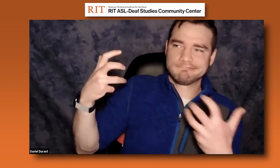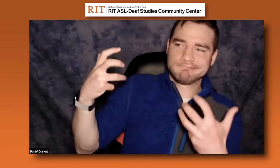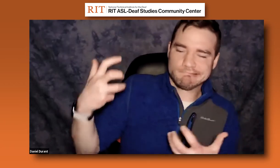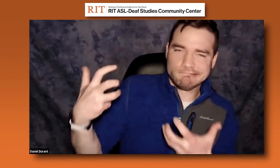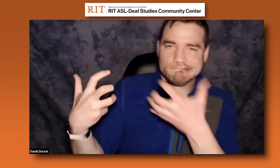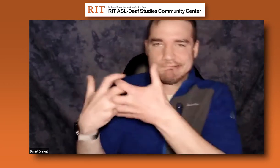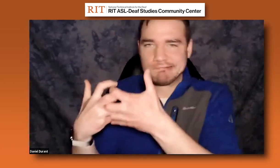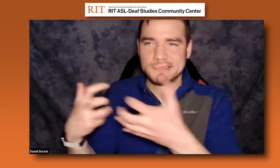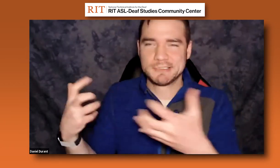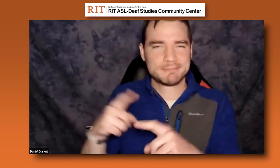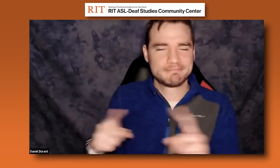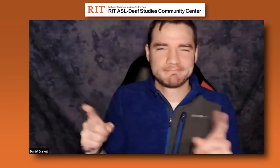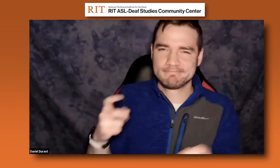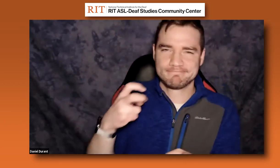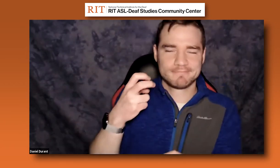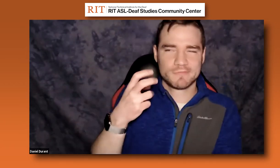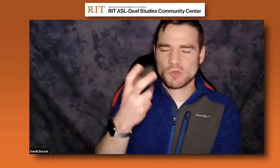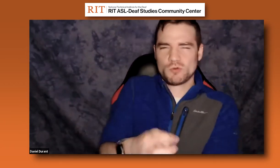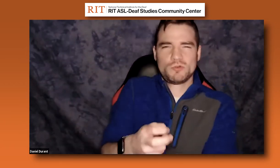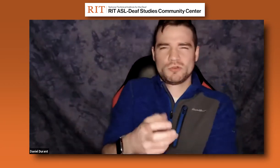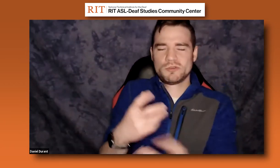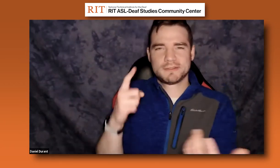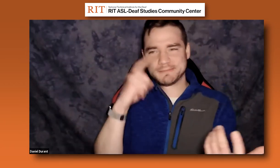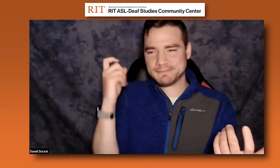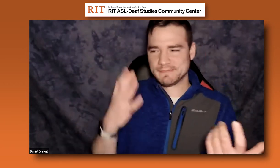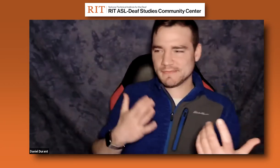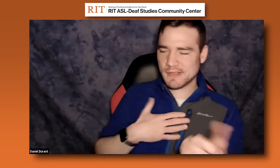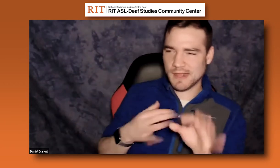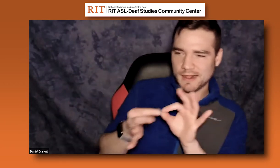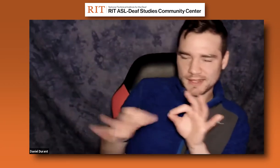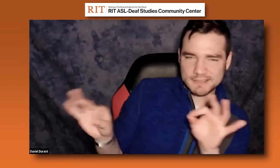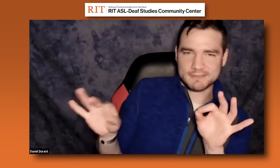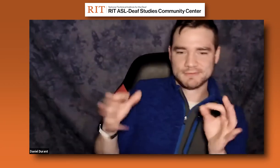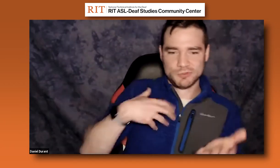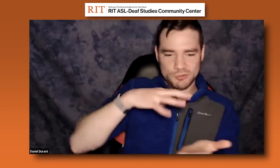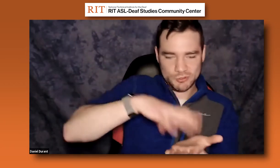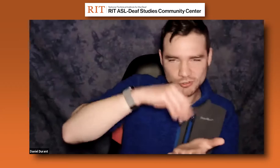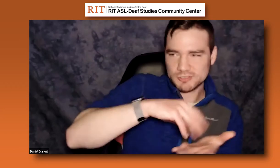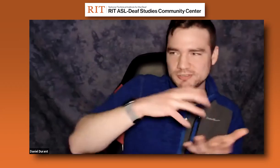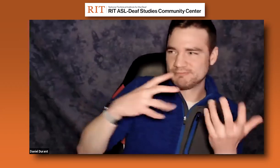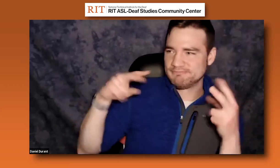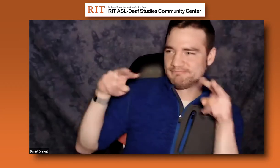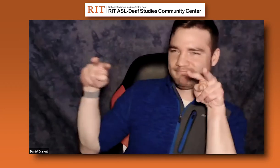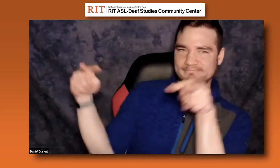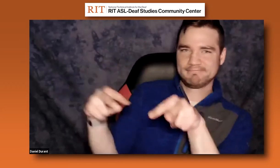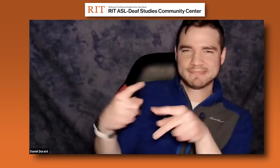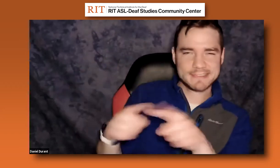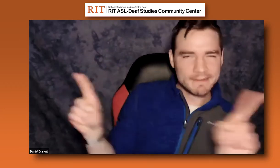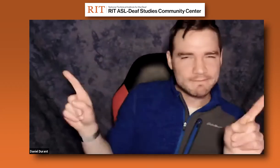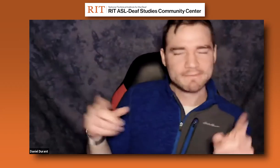I was so different, and I was trying to fit in and just--just couldn't because of the language, the learning.